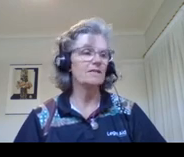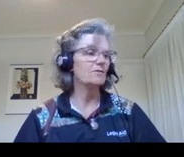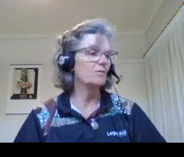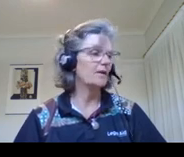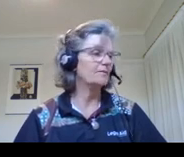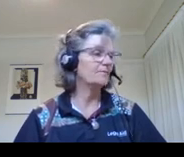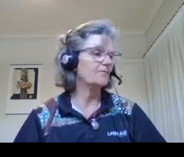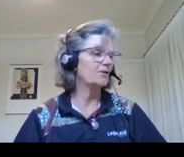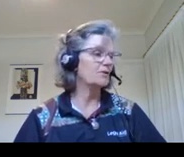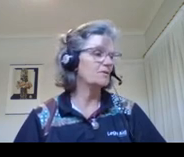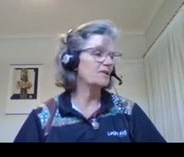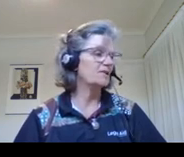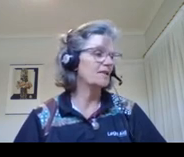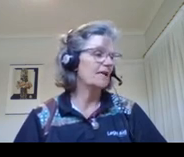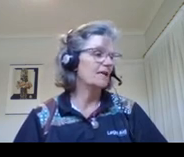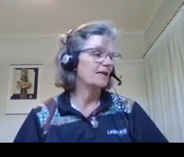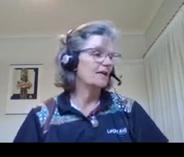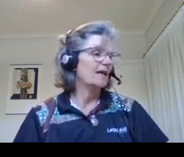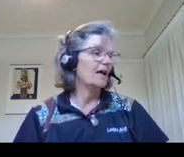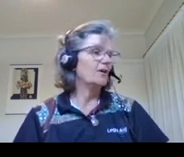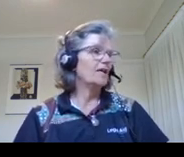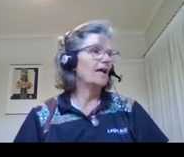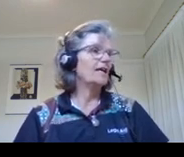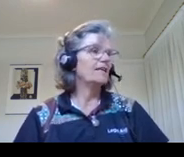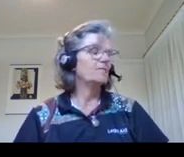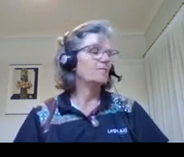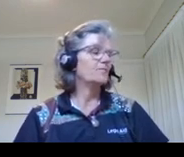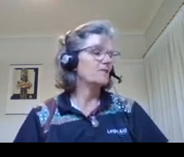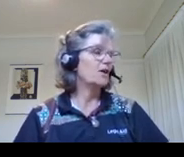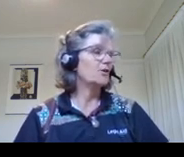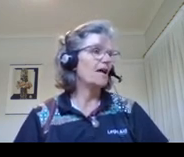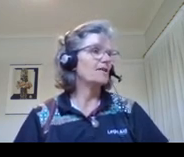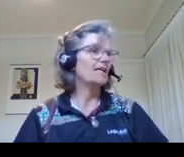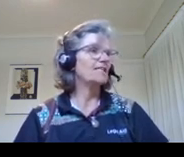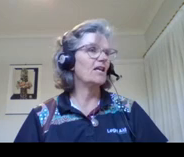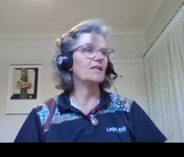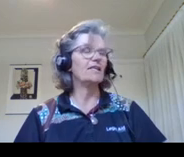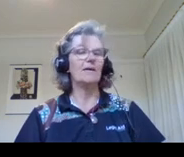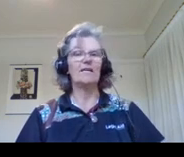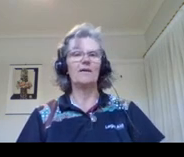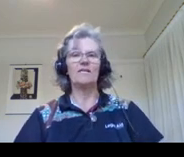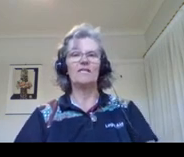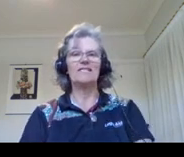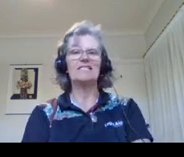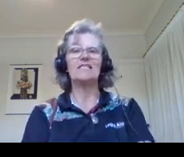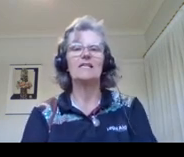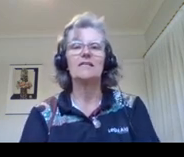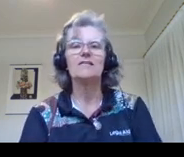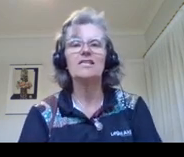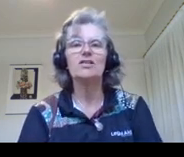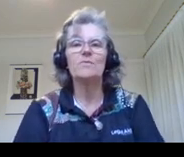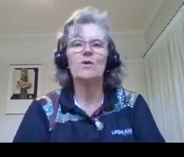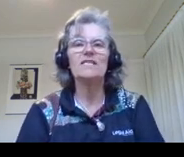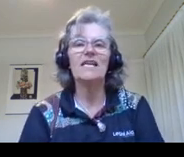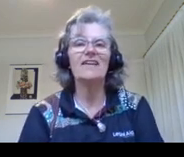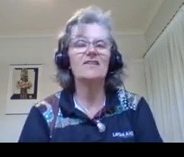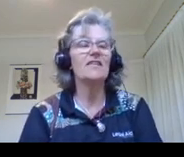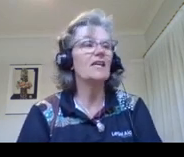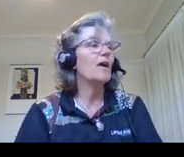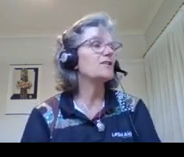as well for Chris correct okay so our next slide coming up is just to point out that there are